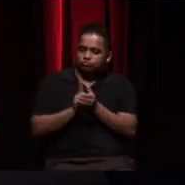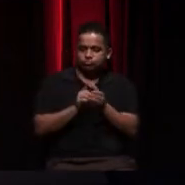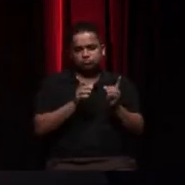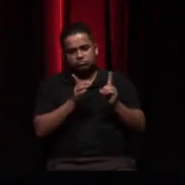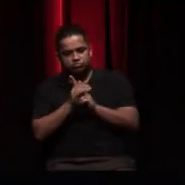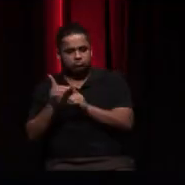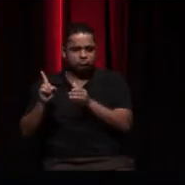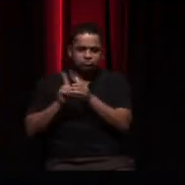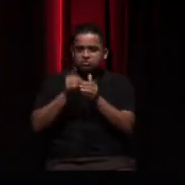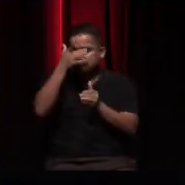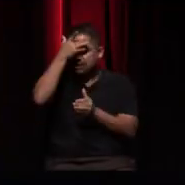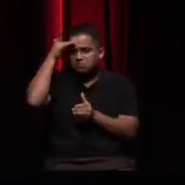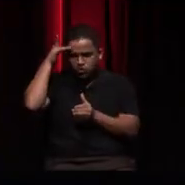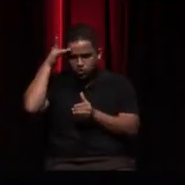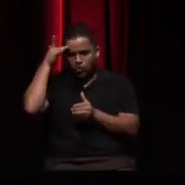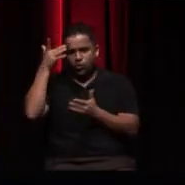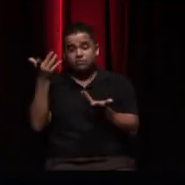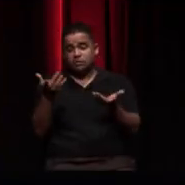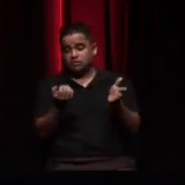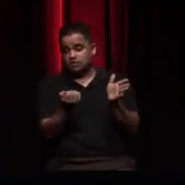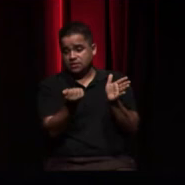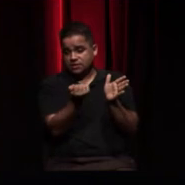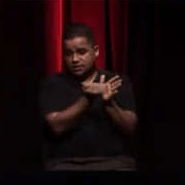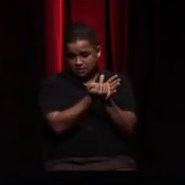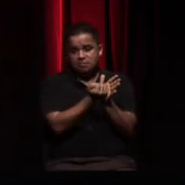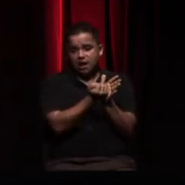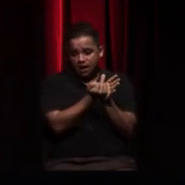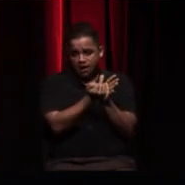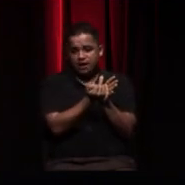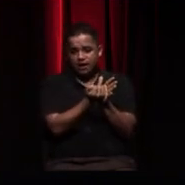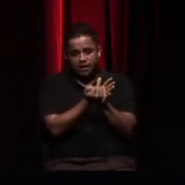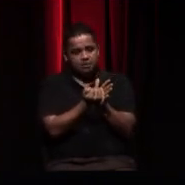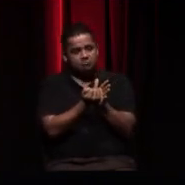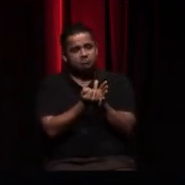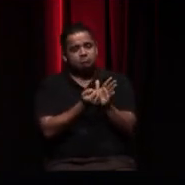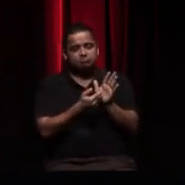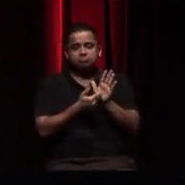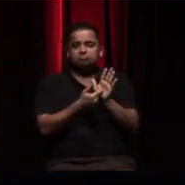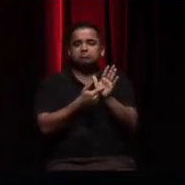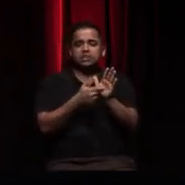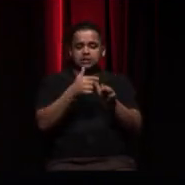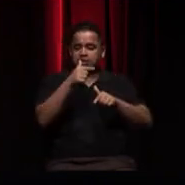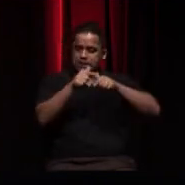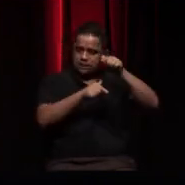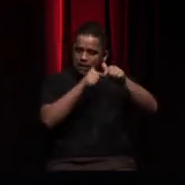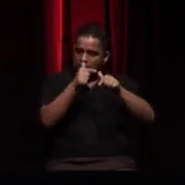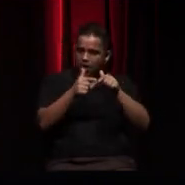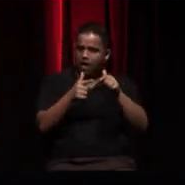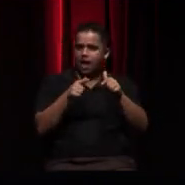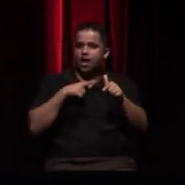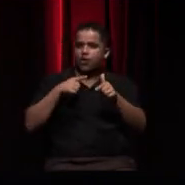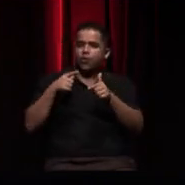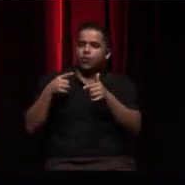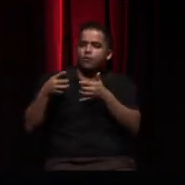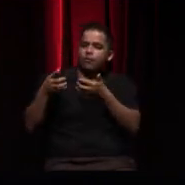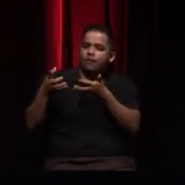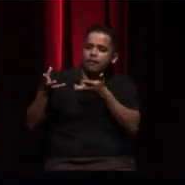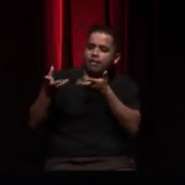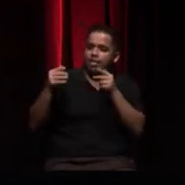In this case, this brand thought that rendering such service it would gain involvement